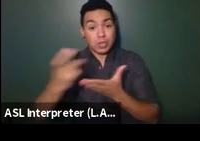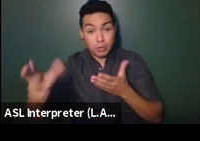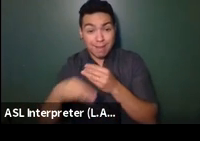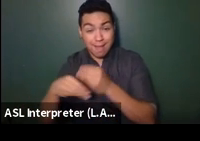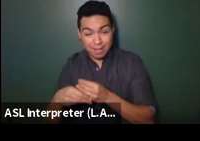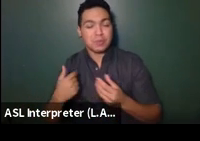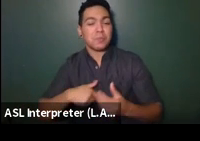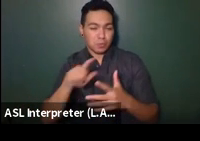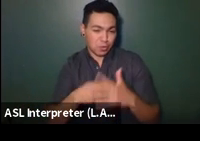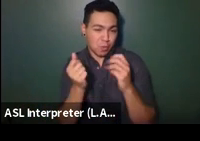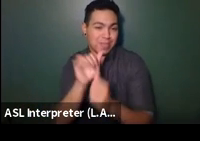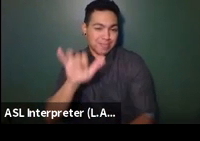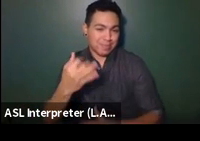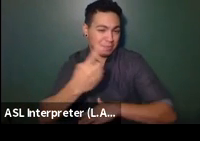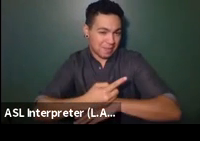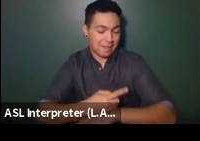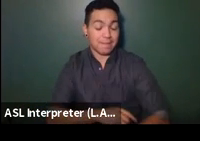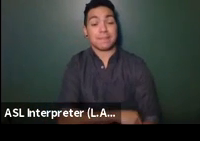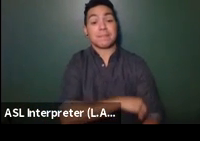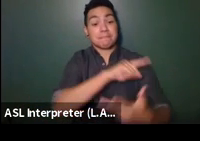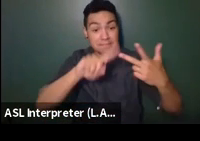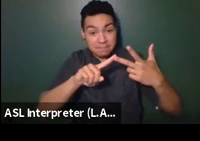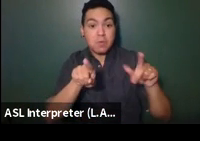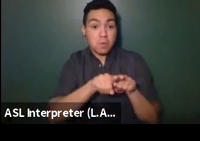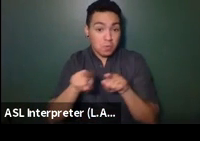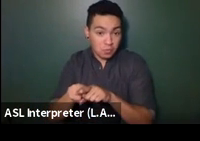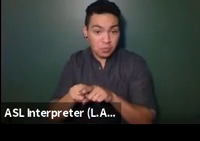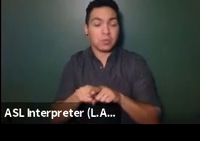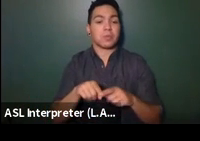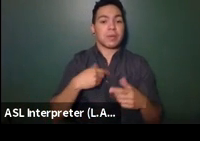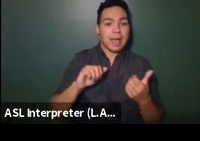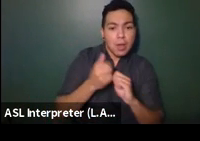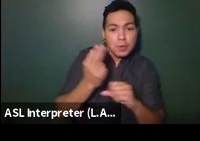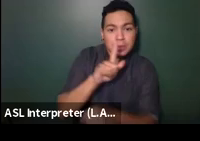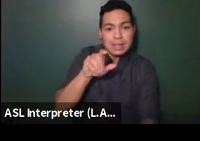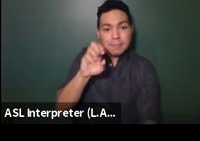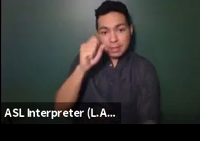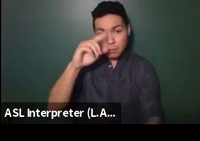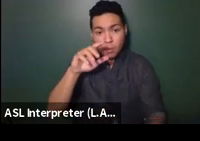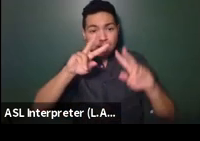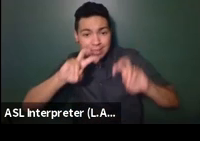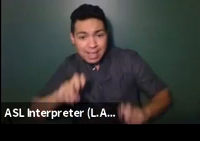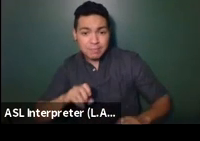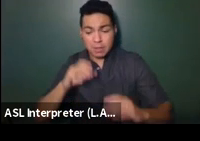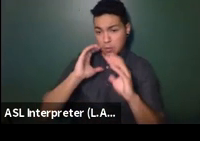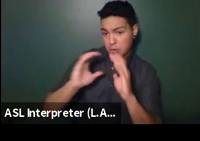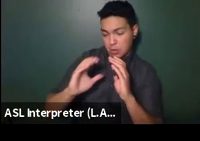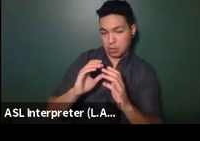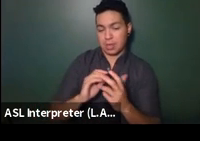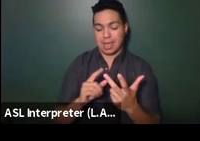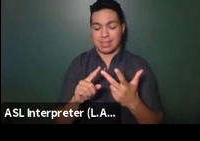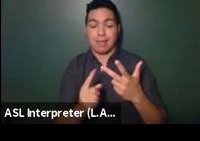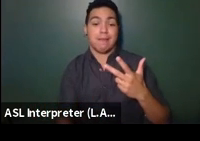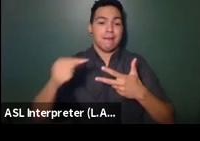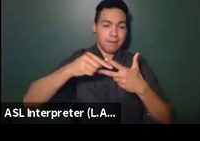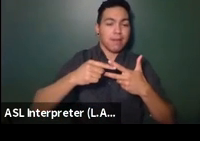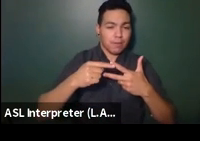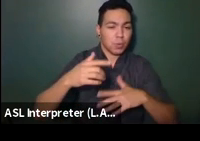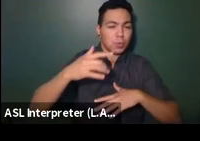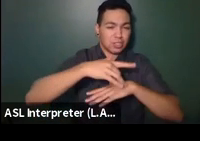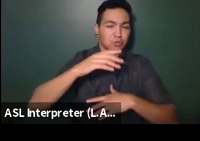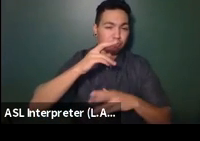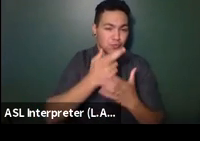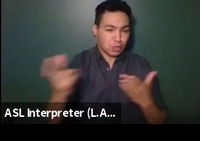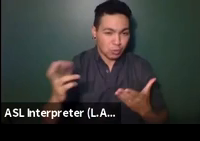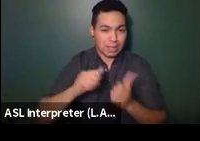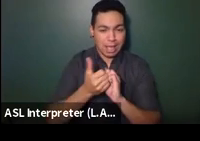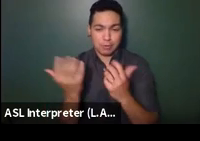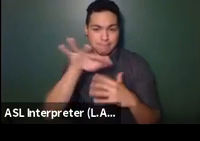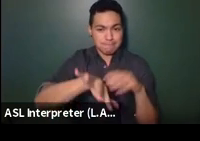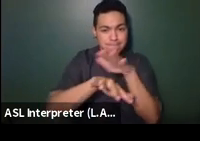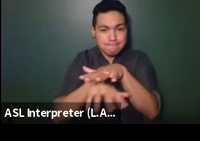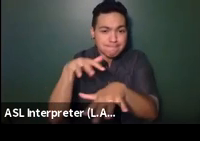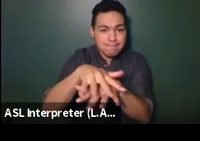ESD 189 - Amy Colburn: So really, today we're looking at how you can use your LM s for assessment and communication and then we'll go back into those resources and kind of dig in to how you can integrate some different tools in school. A. G.